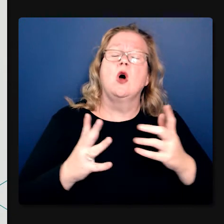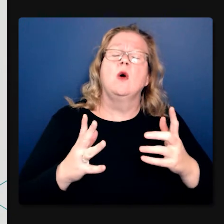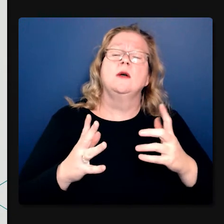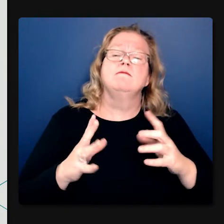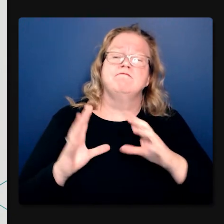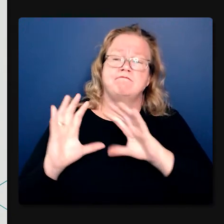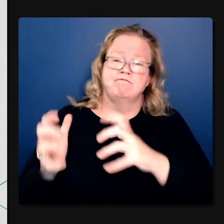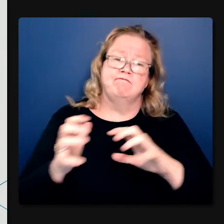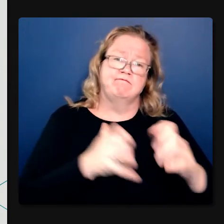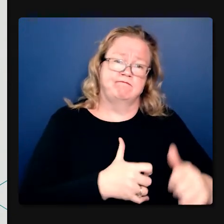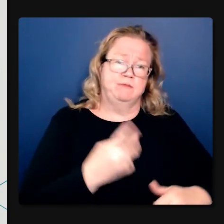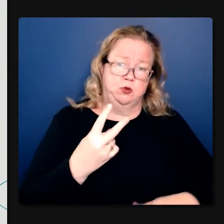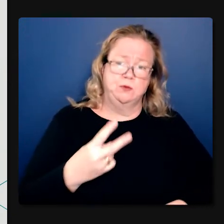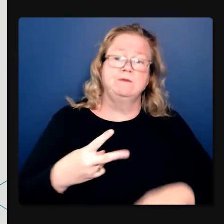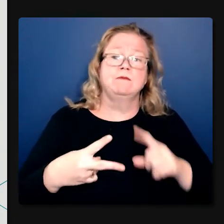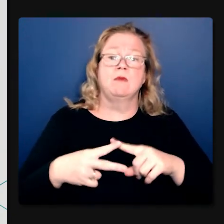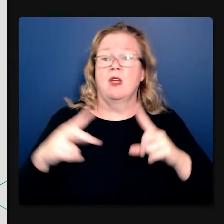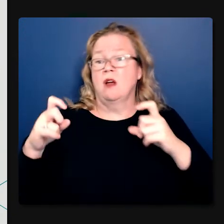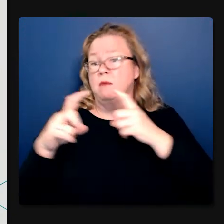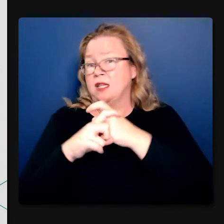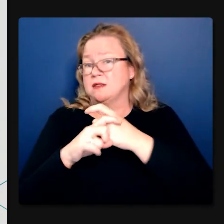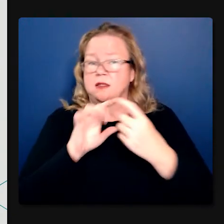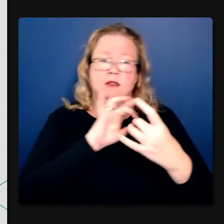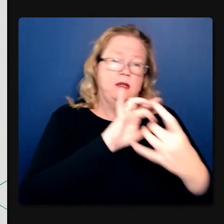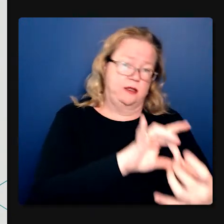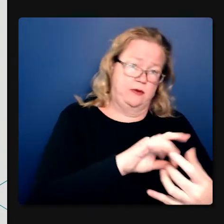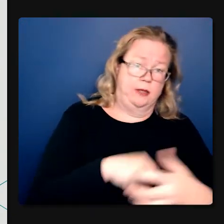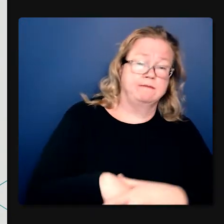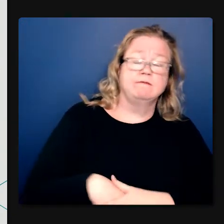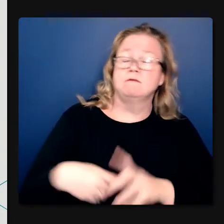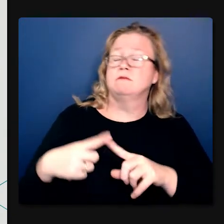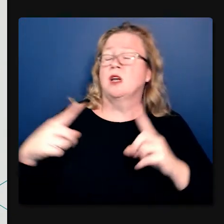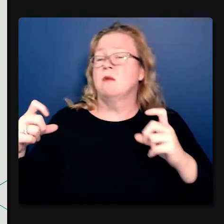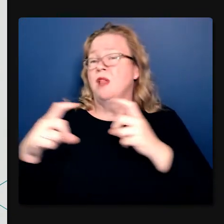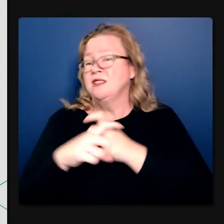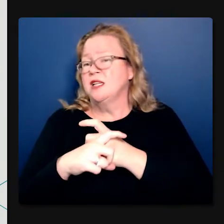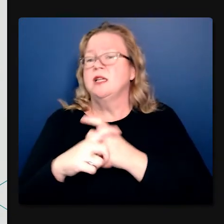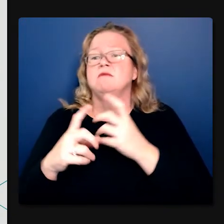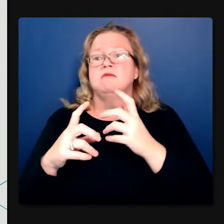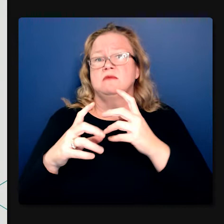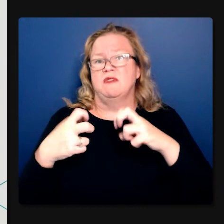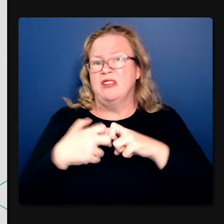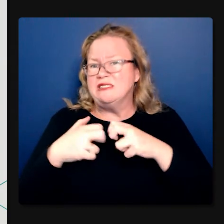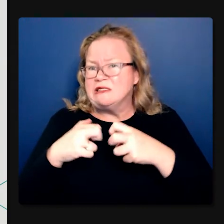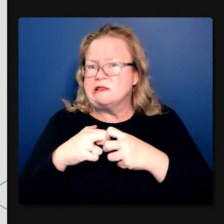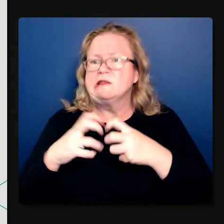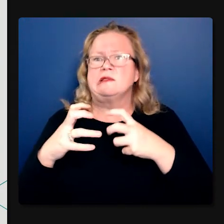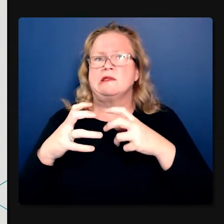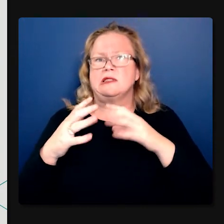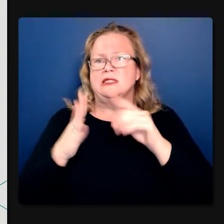So, I split this into two categories. Complexity and connectivity. For complexity, there's physics simulations,